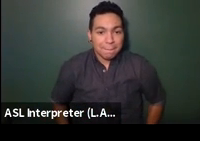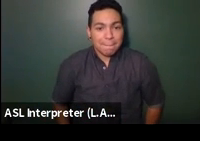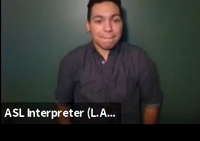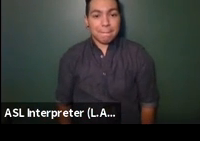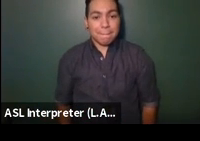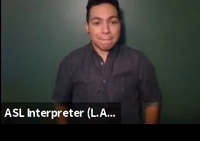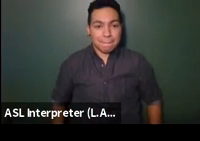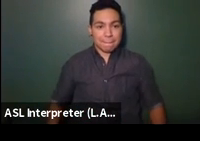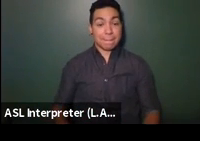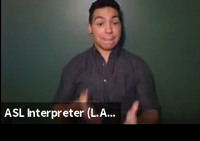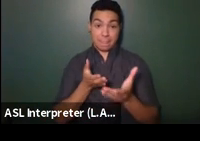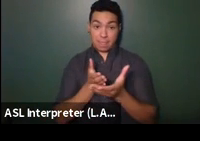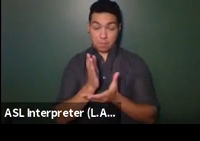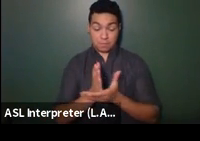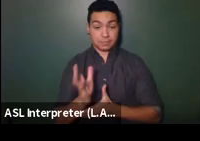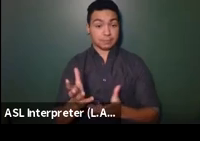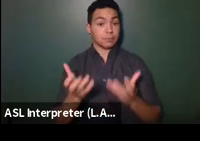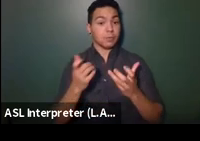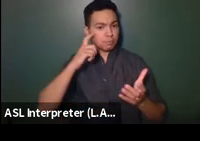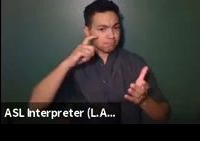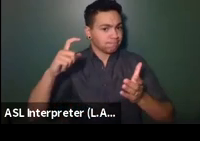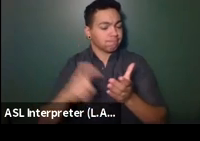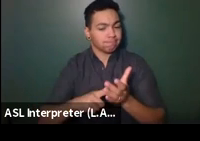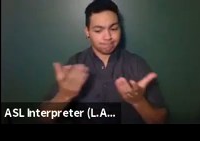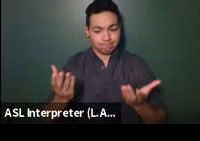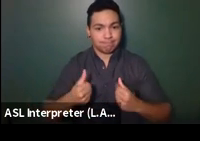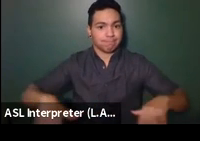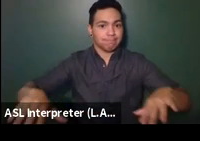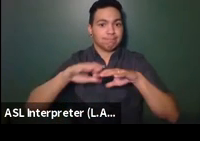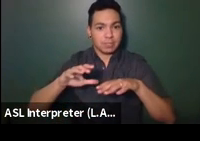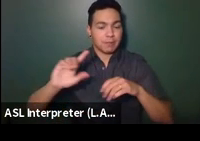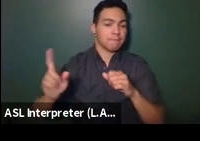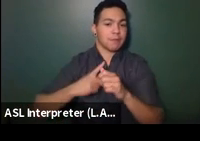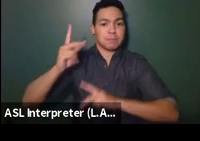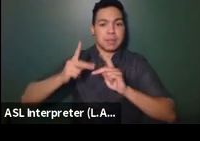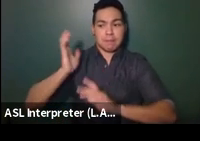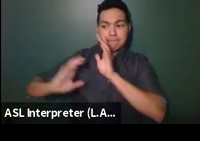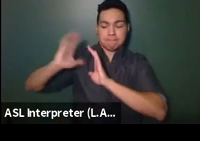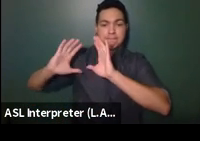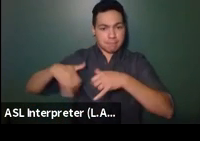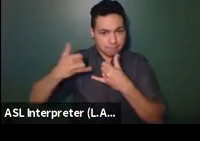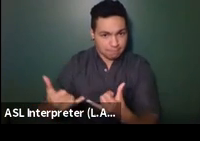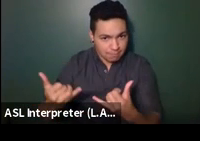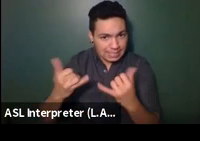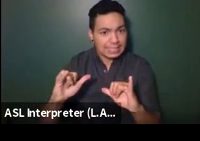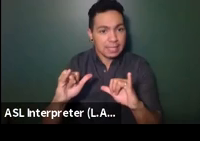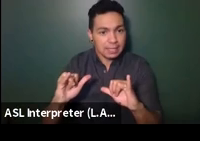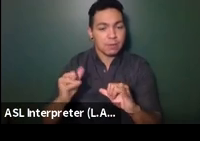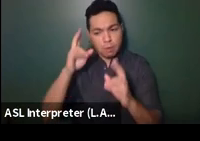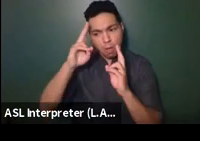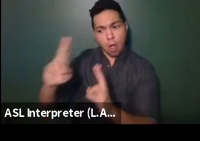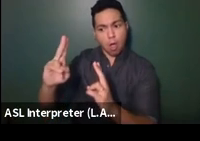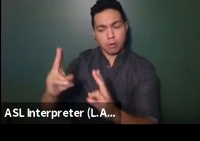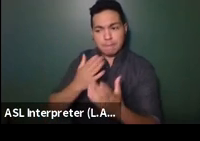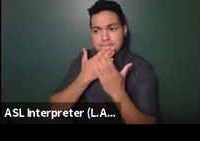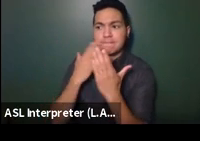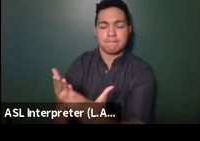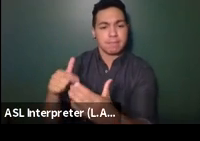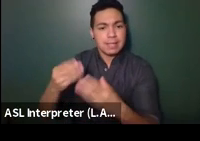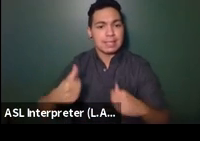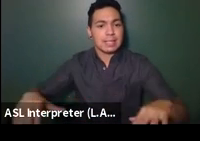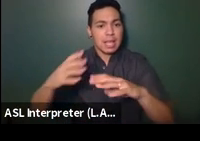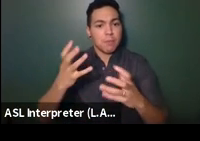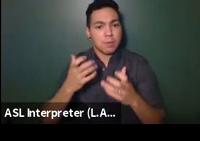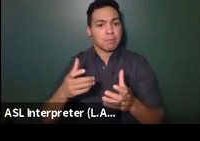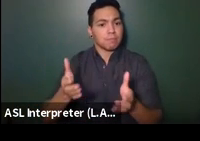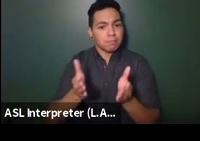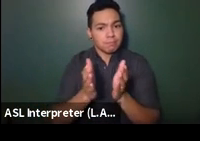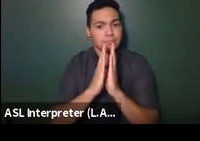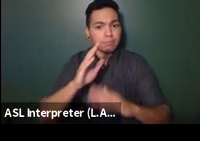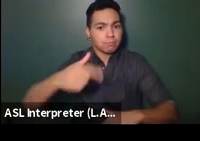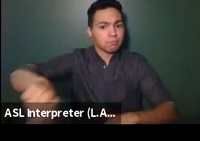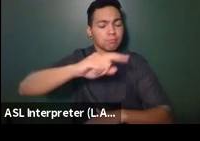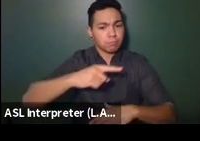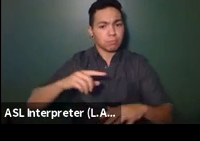ESD 189 - Amy Colburn: Alright, so we would like to acknowledge that we on the traditional lands of the first people's past and present, we honor with gratitude, the land itself and call to action to practice seventh generation thinking and caring for the land and people